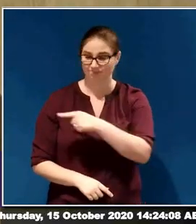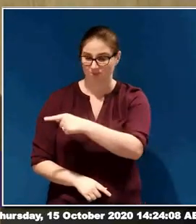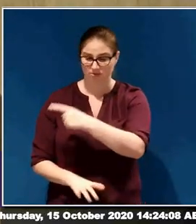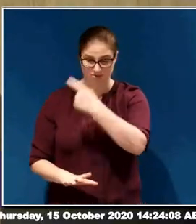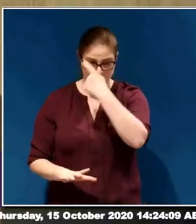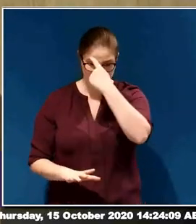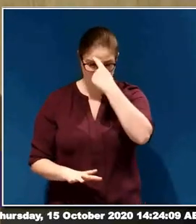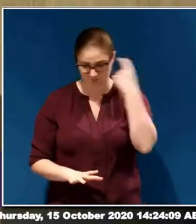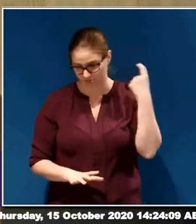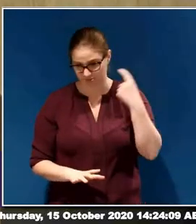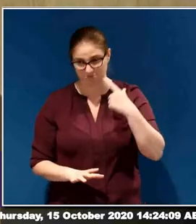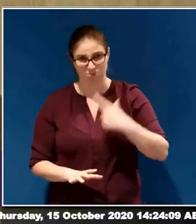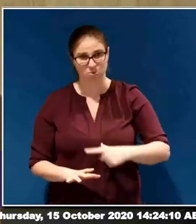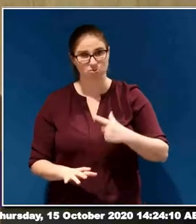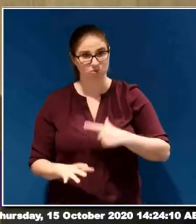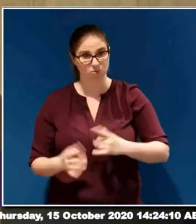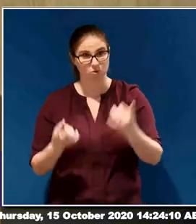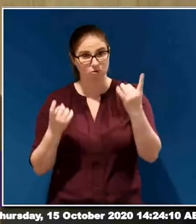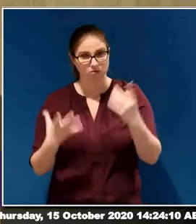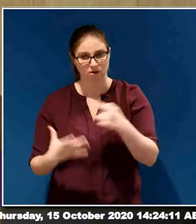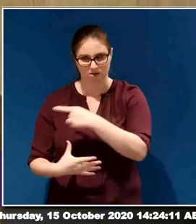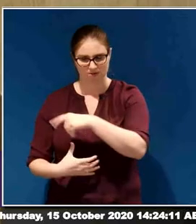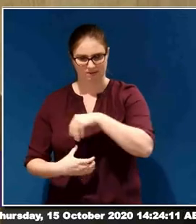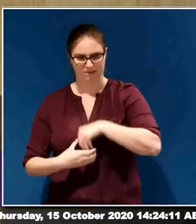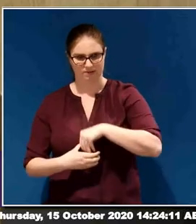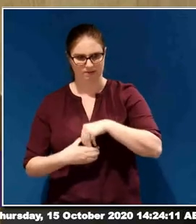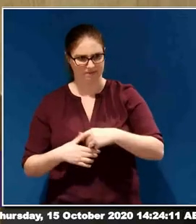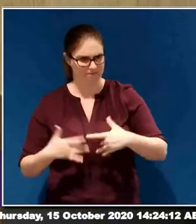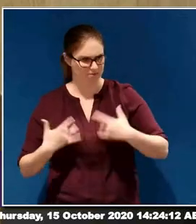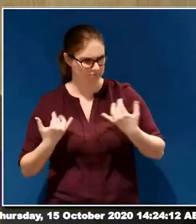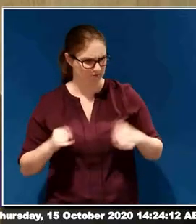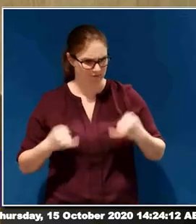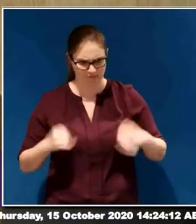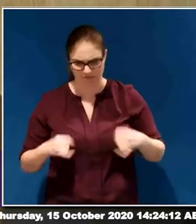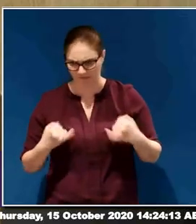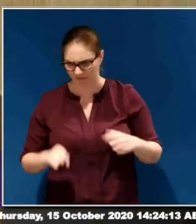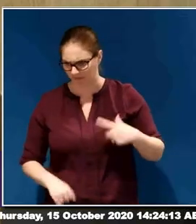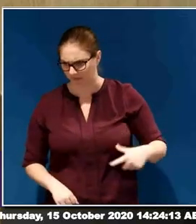When they lose their school, they're broken. The kid's absolutely broken.